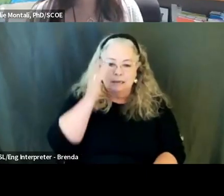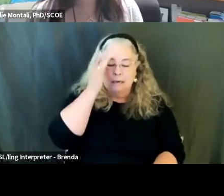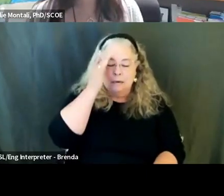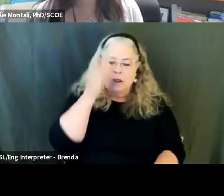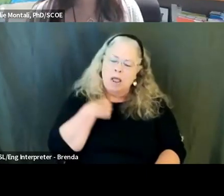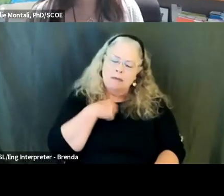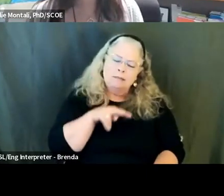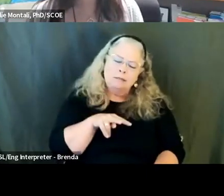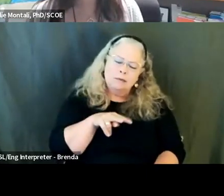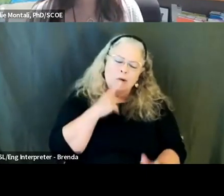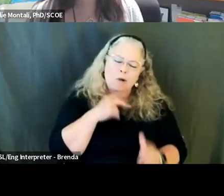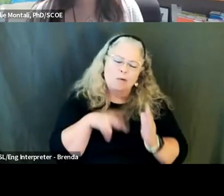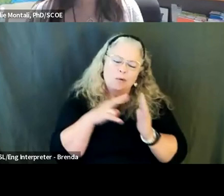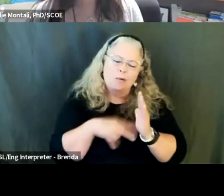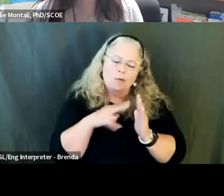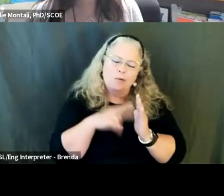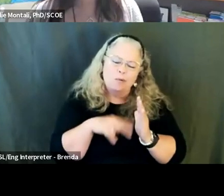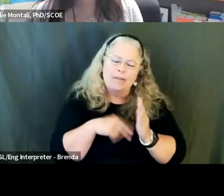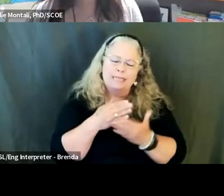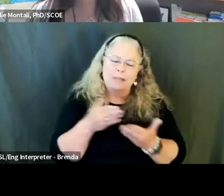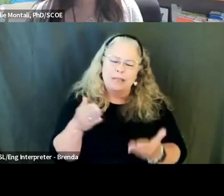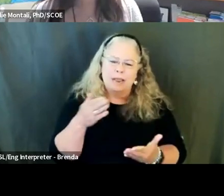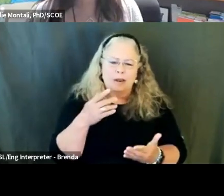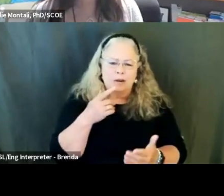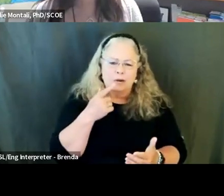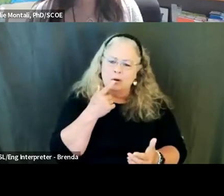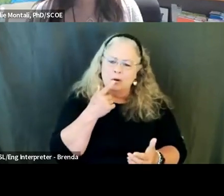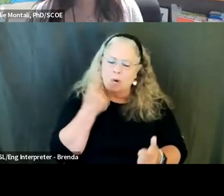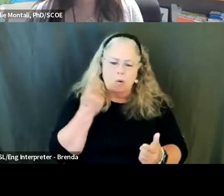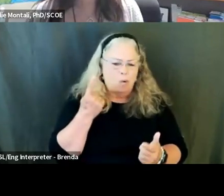was reviewing some things and there is a quote and I just couldn't say it better. But there's